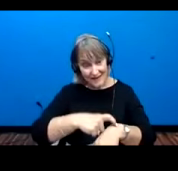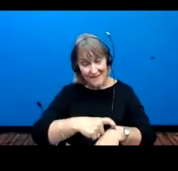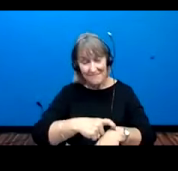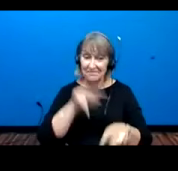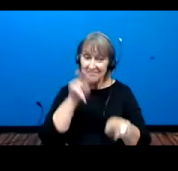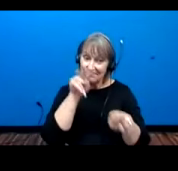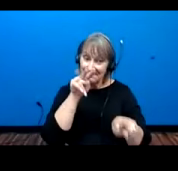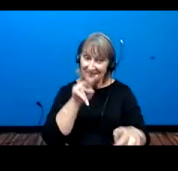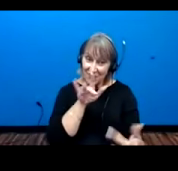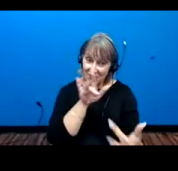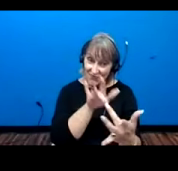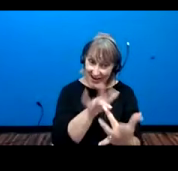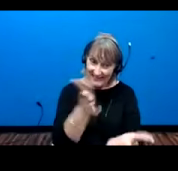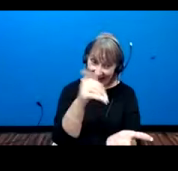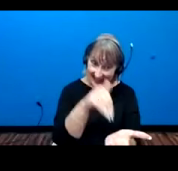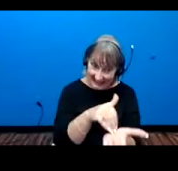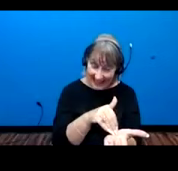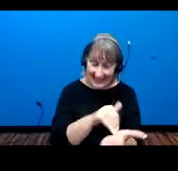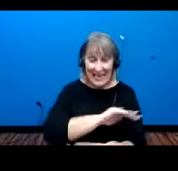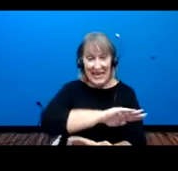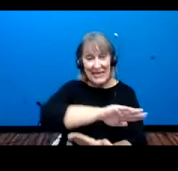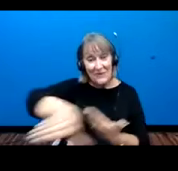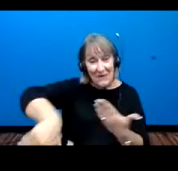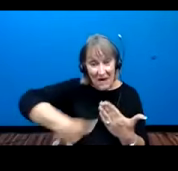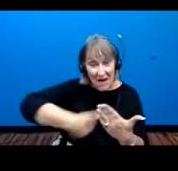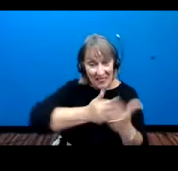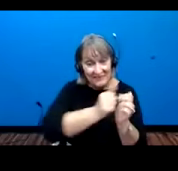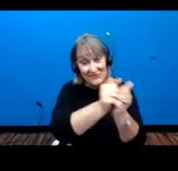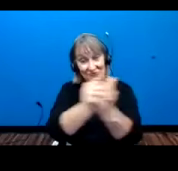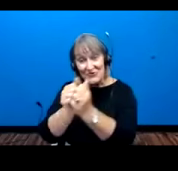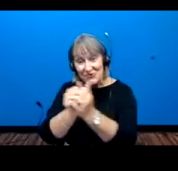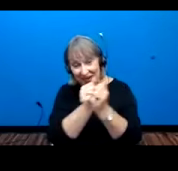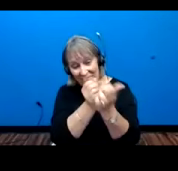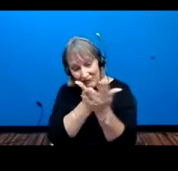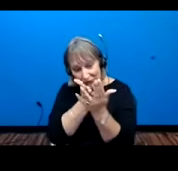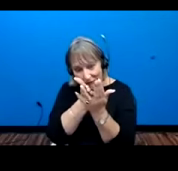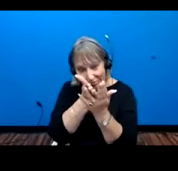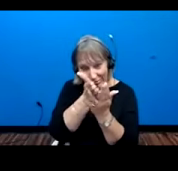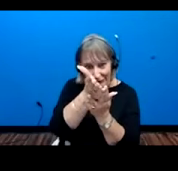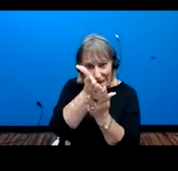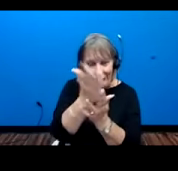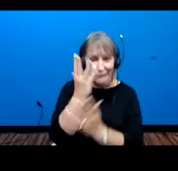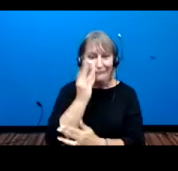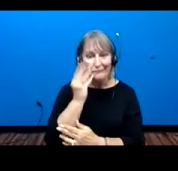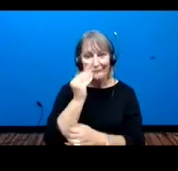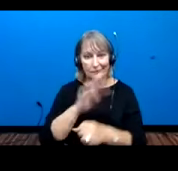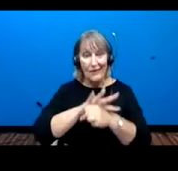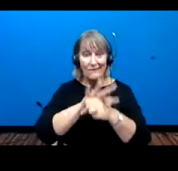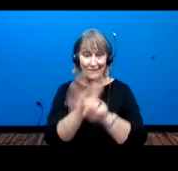as we collectively navigate this time of COVID and especially get this information out.